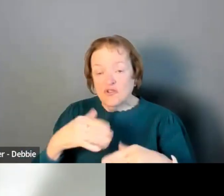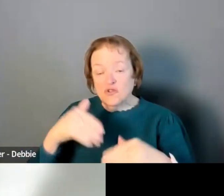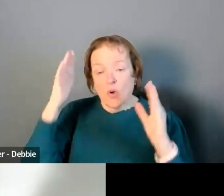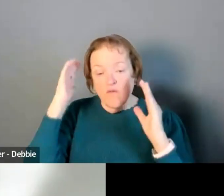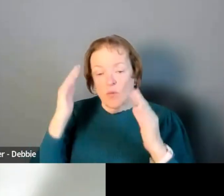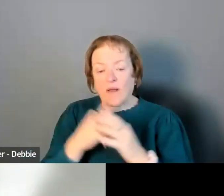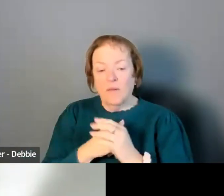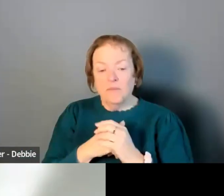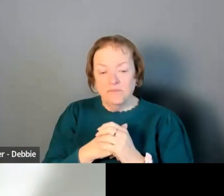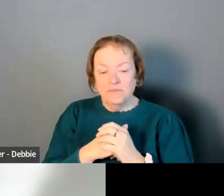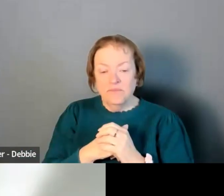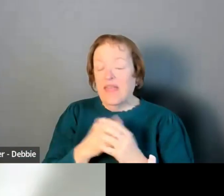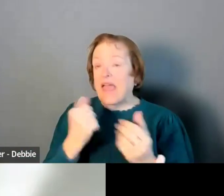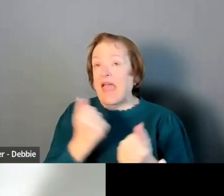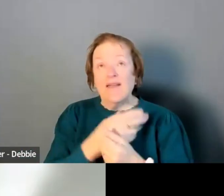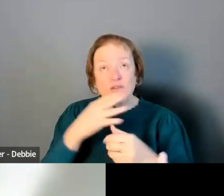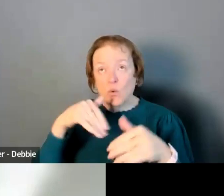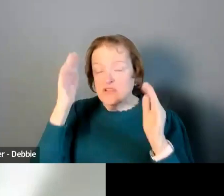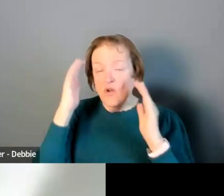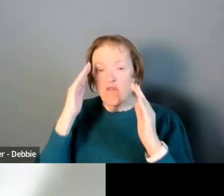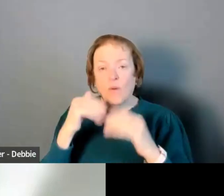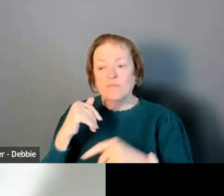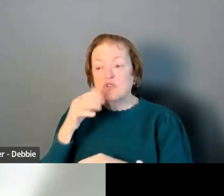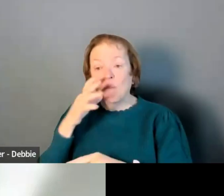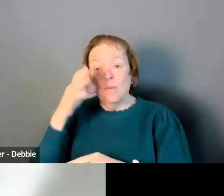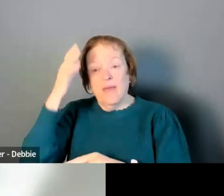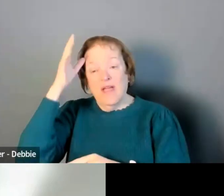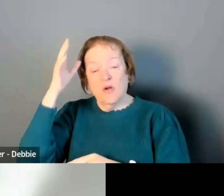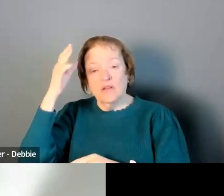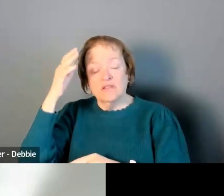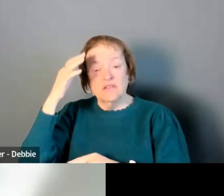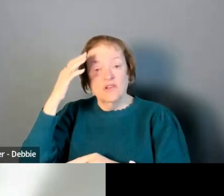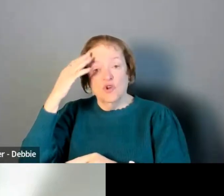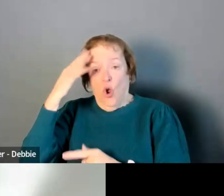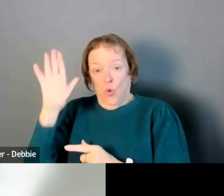So, like, parents do not know what they do not know, and you, like, we eat, lived,